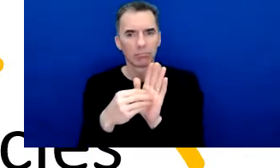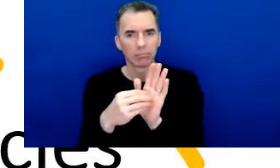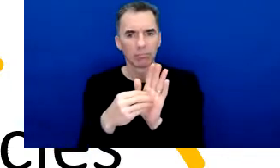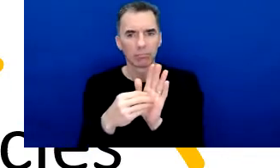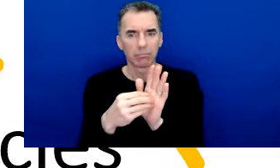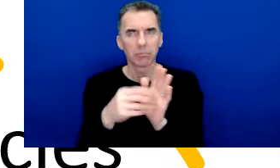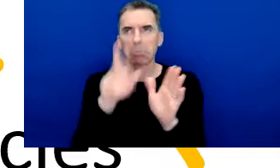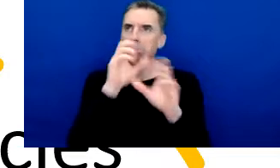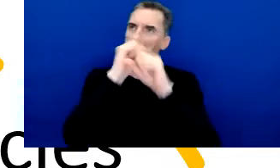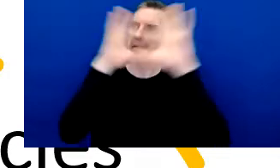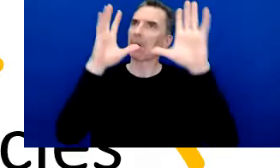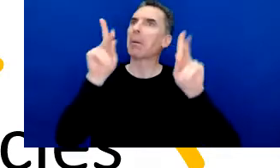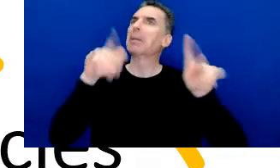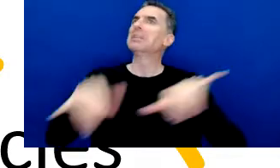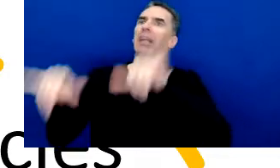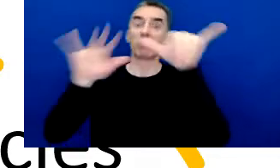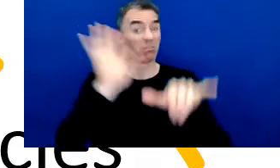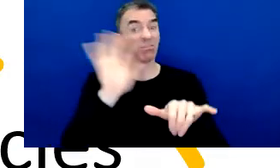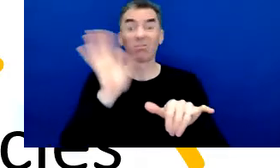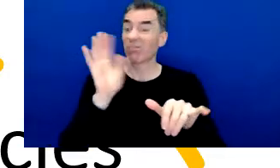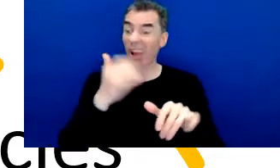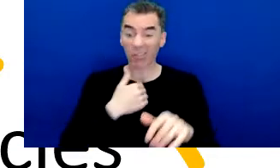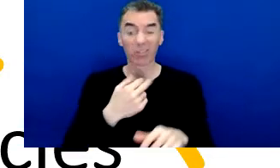as the norm, which is deconstructing dominant culture, right?